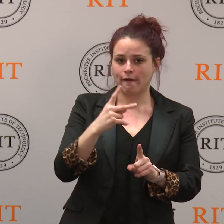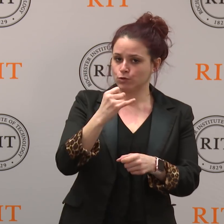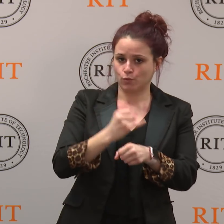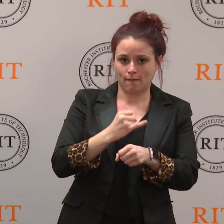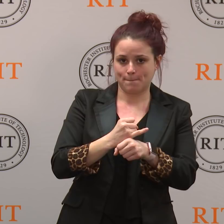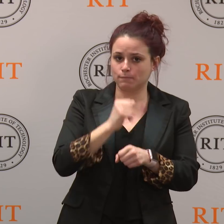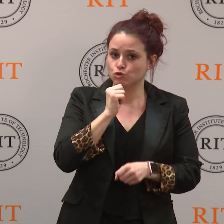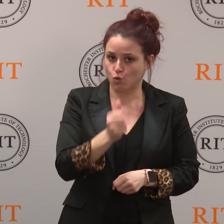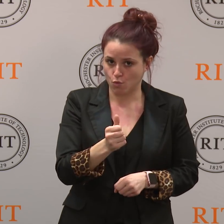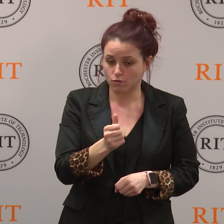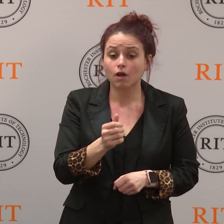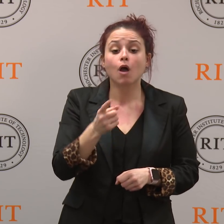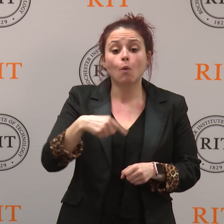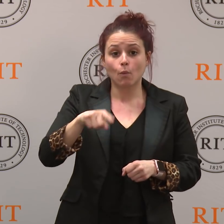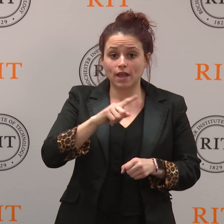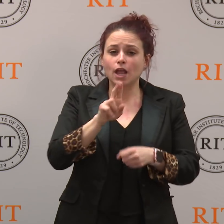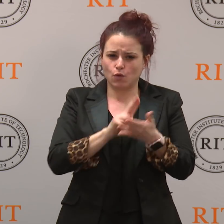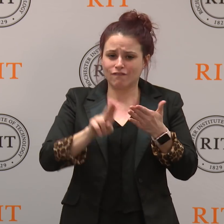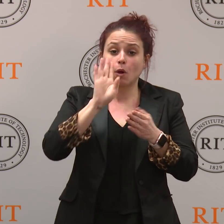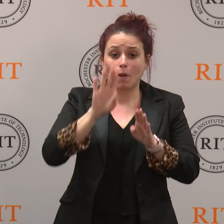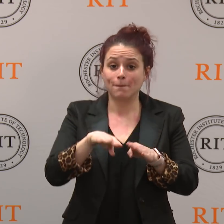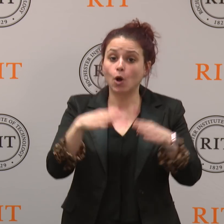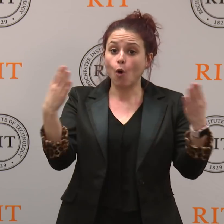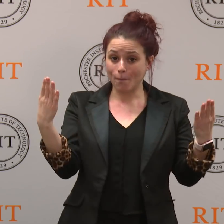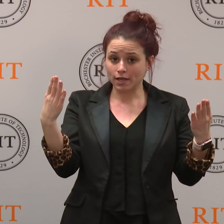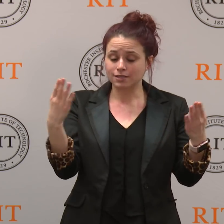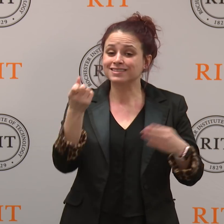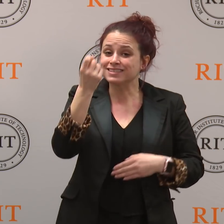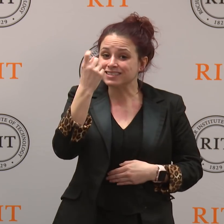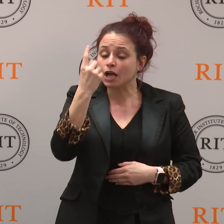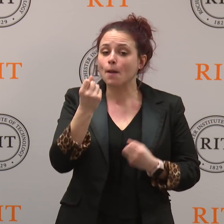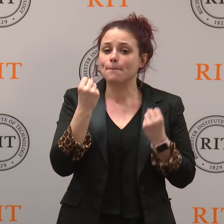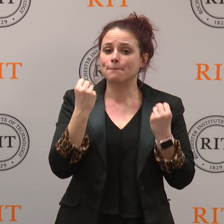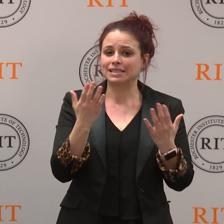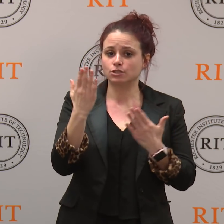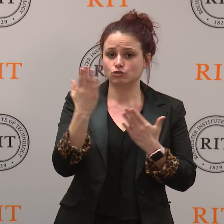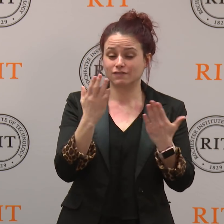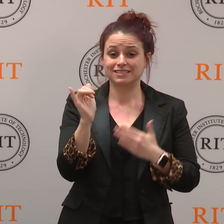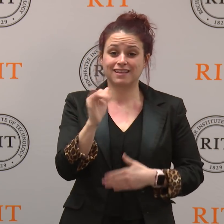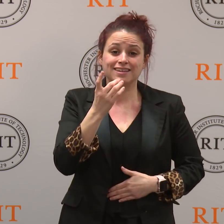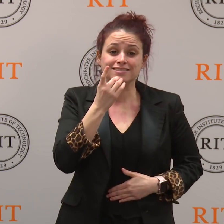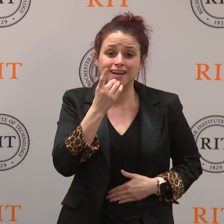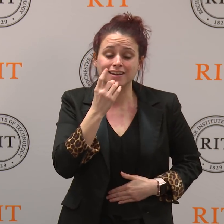While we will be open, many services such as dining and transportation will be